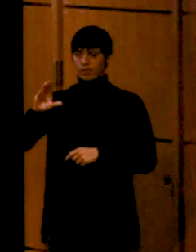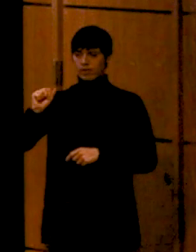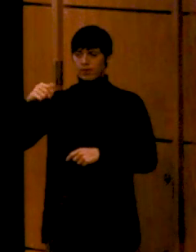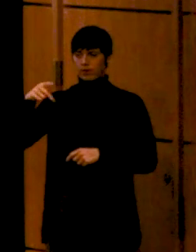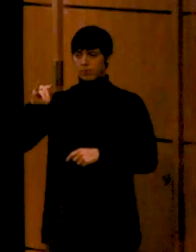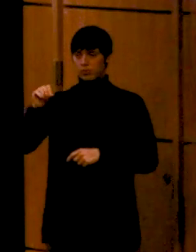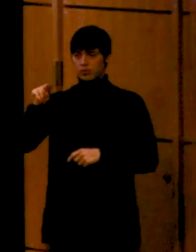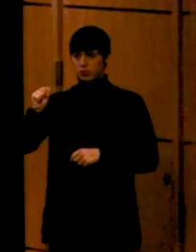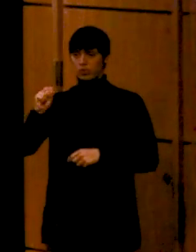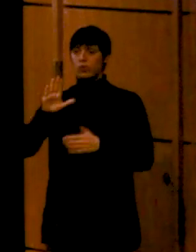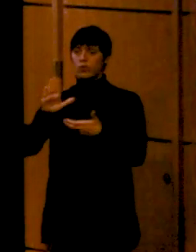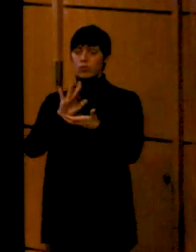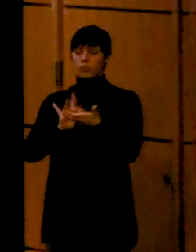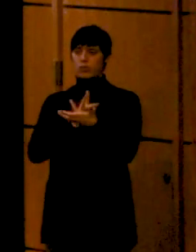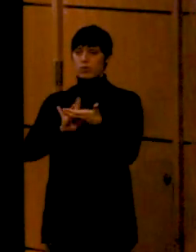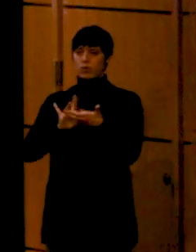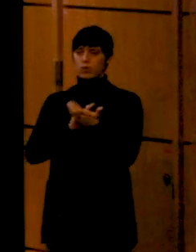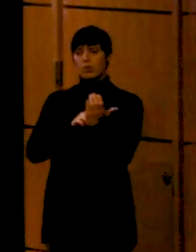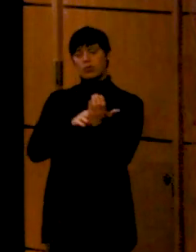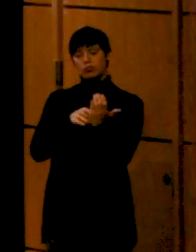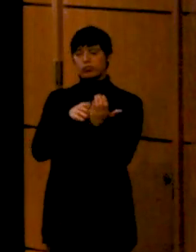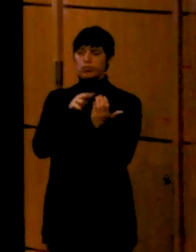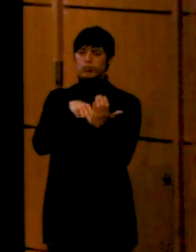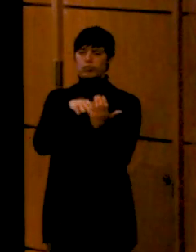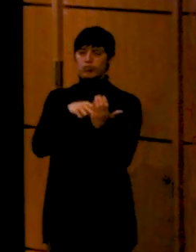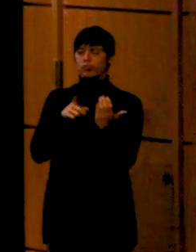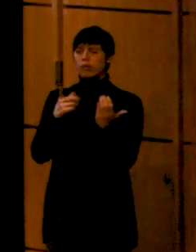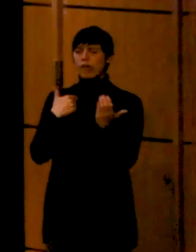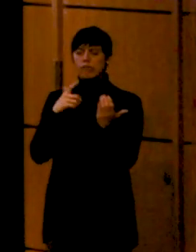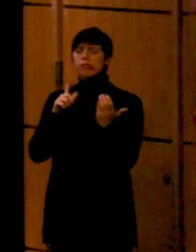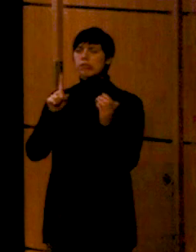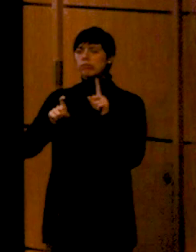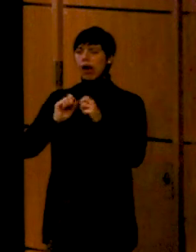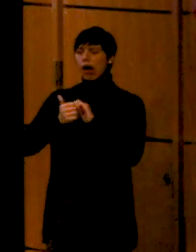browser. Please see us staff member if you have any questions.